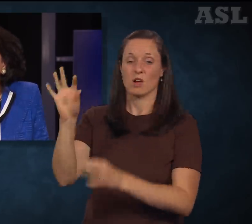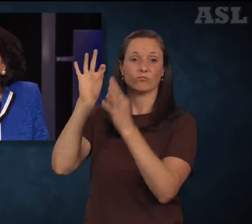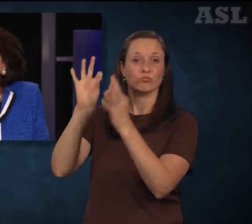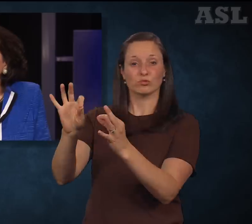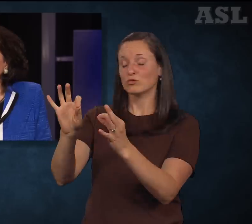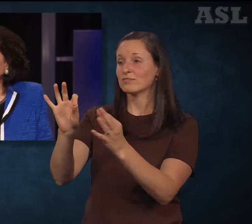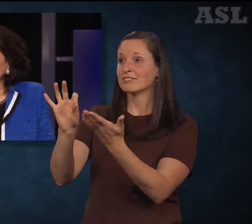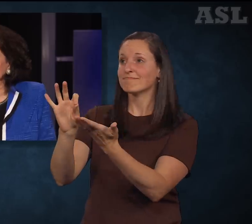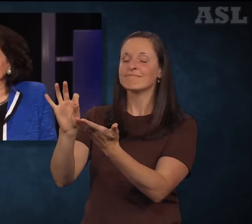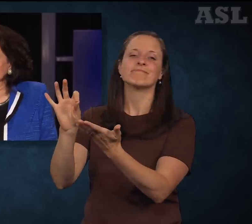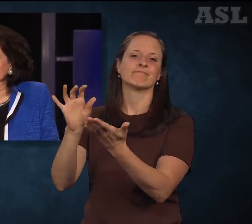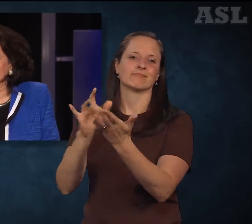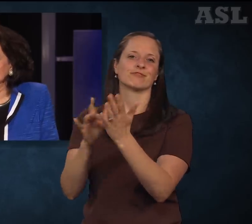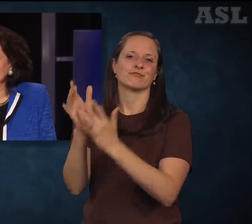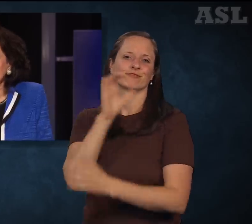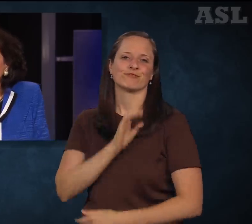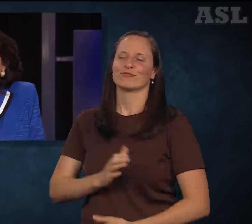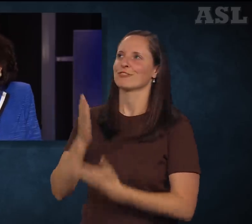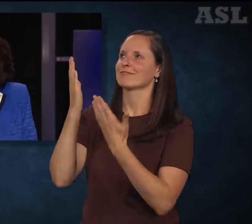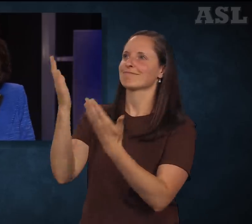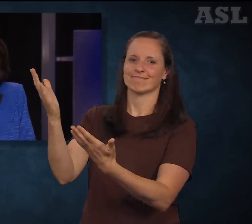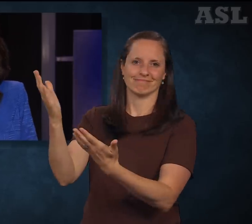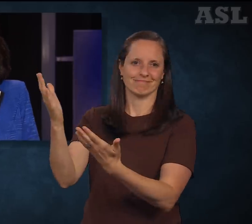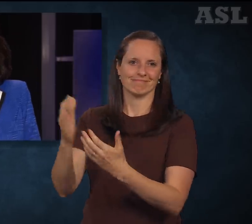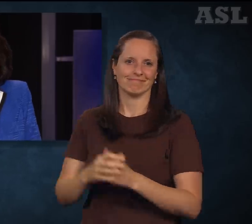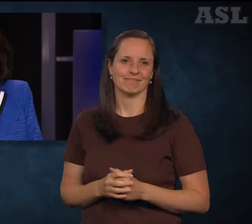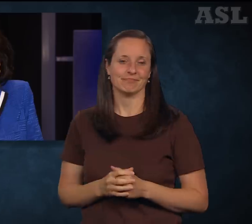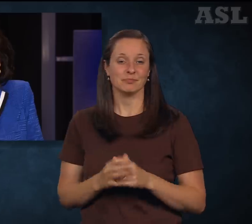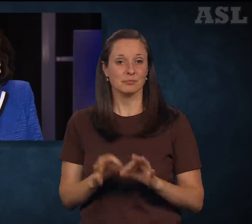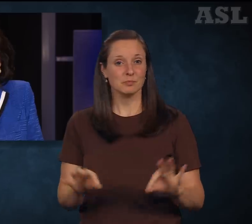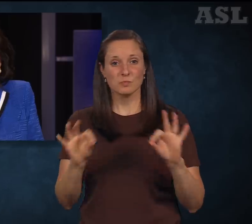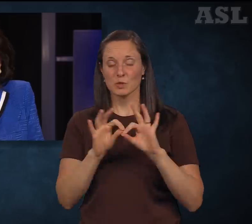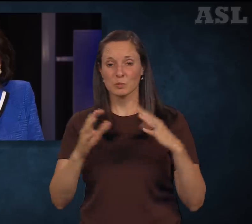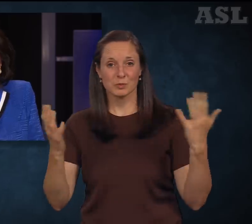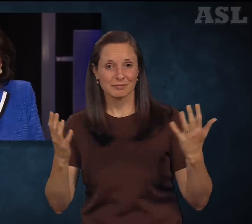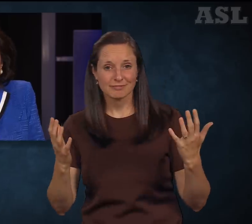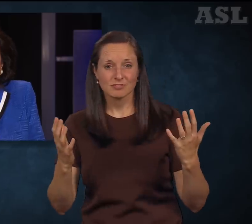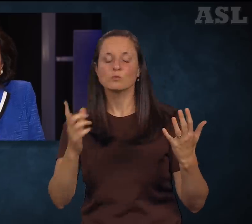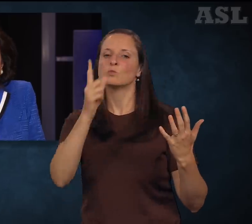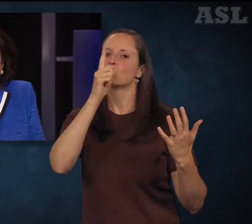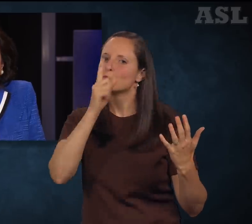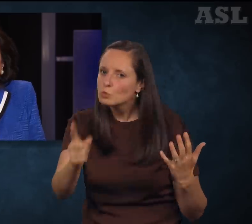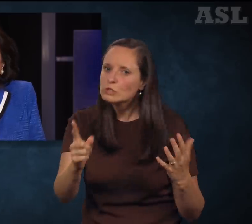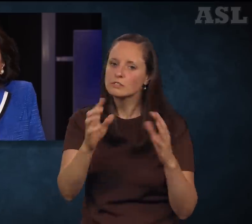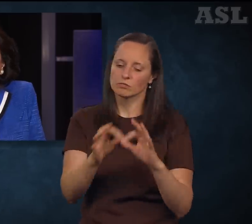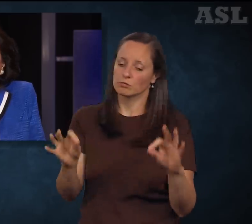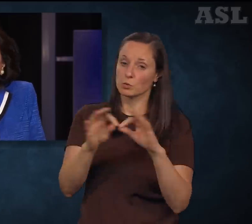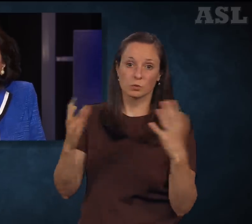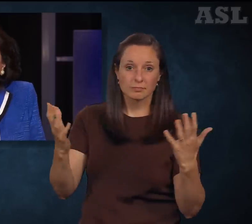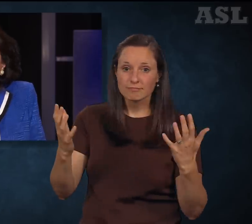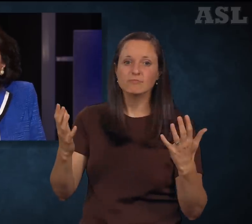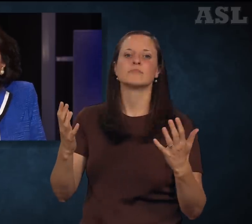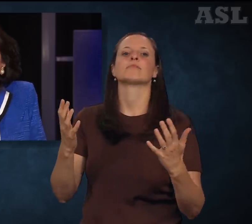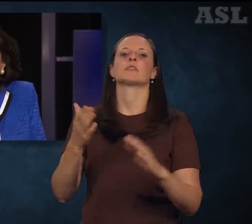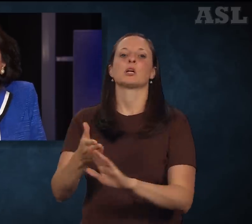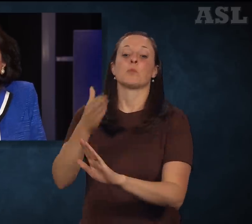ARE NOT AS HOPELESSLY FLAWED AS